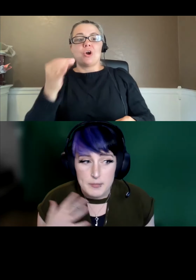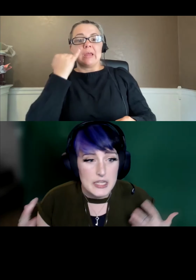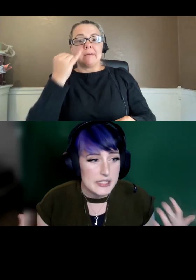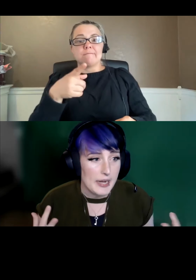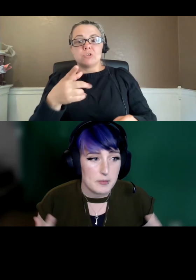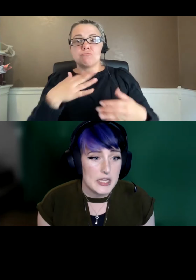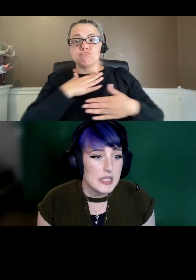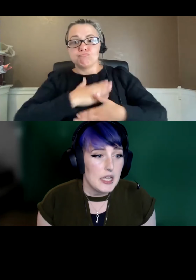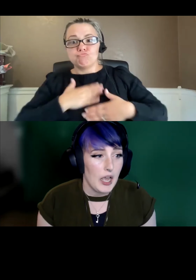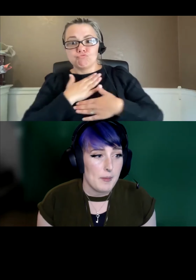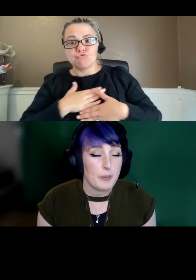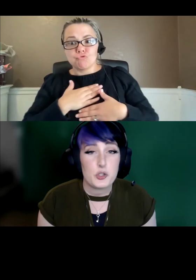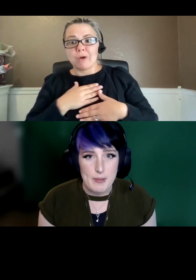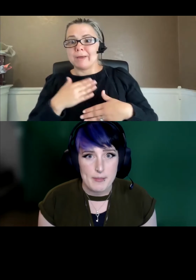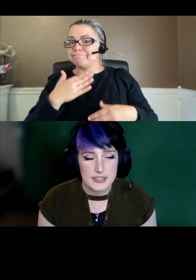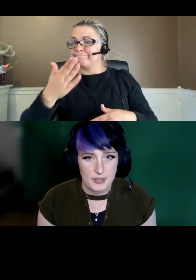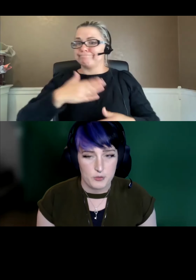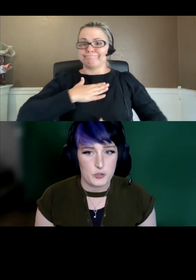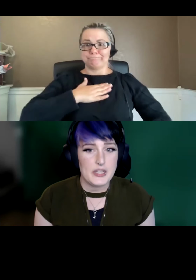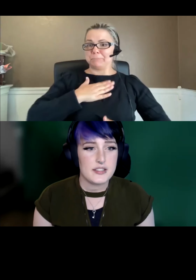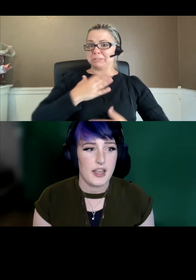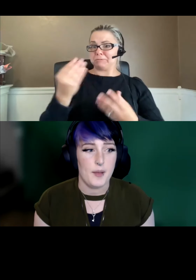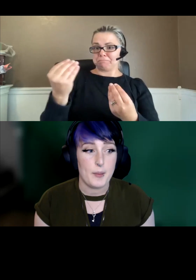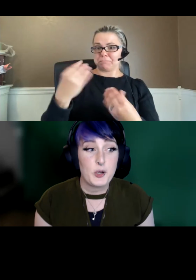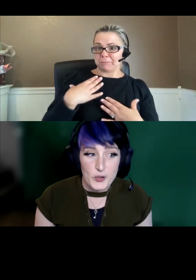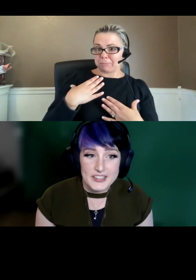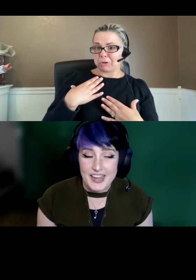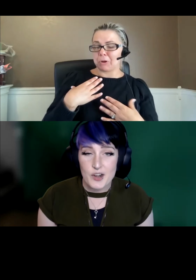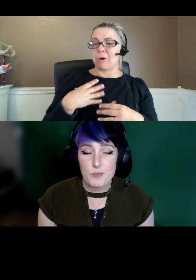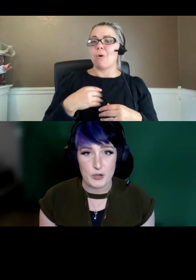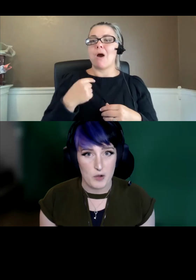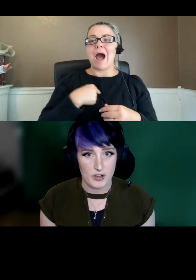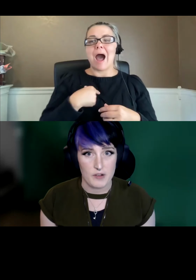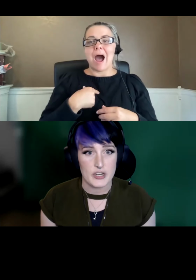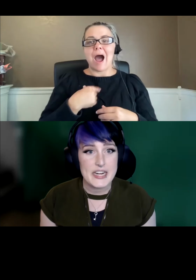at me, tag me, I will try my best to get through the tweets. I'm currently on burnout recovery.